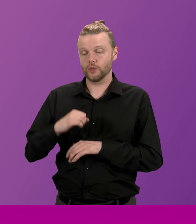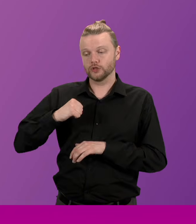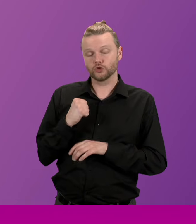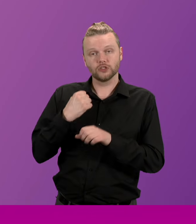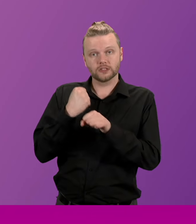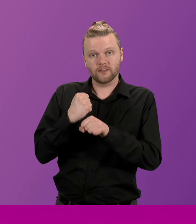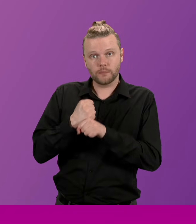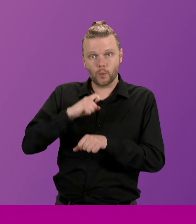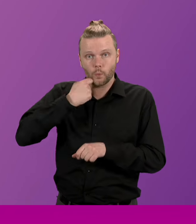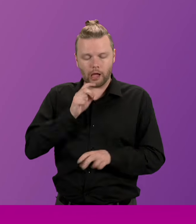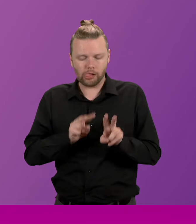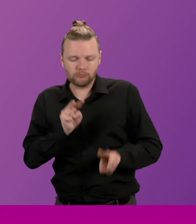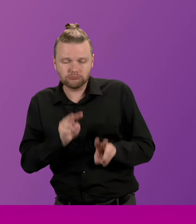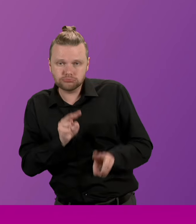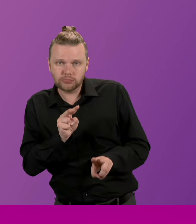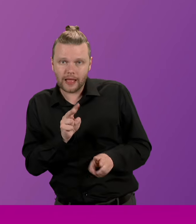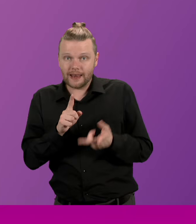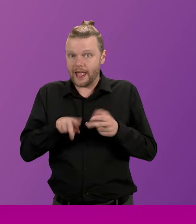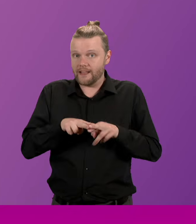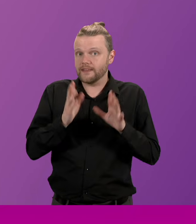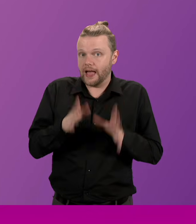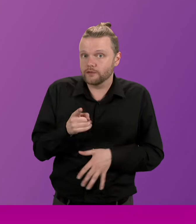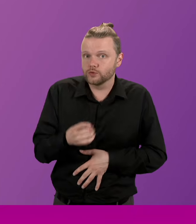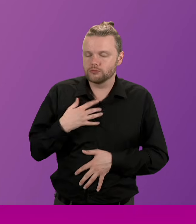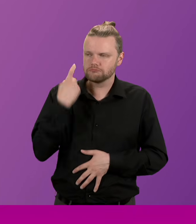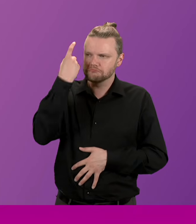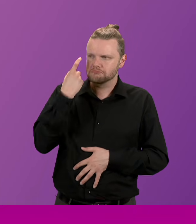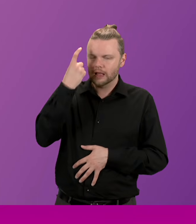be prepared to look at that and, if necessary, reconsider the funding